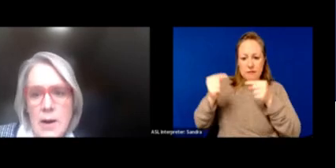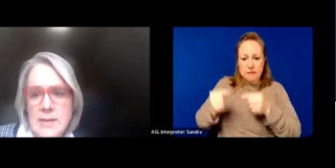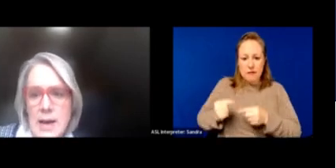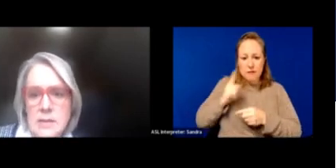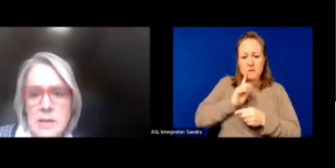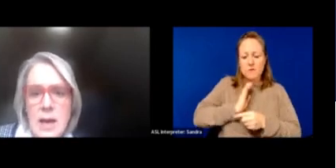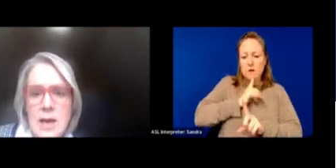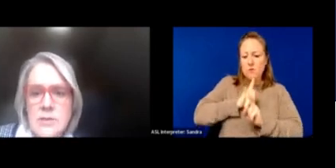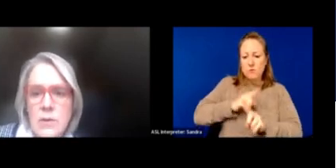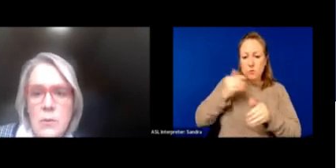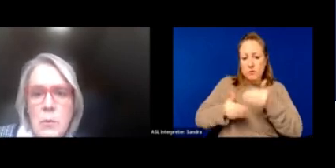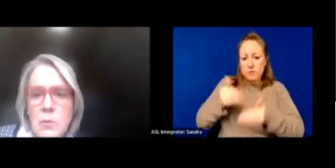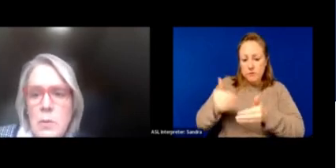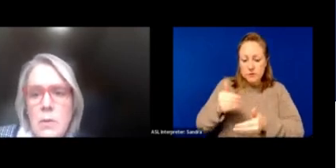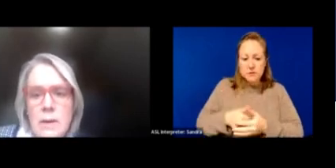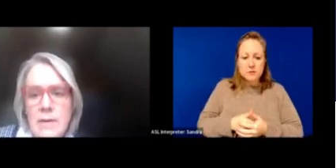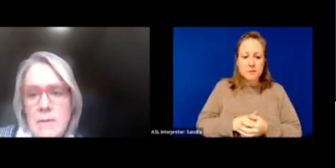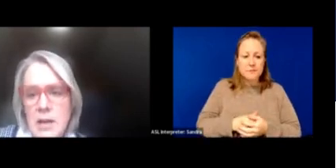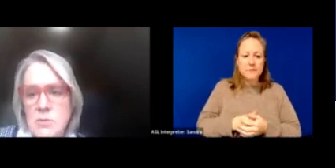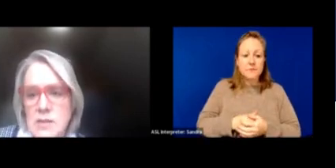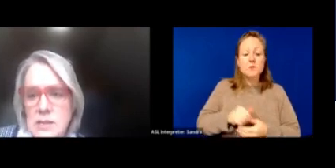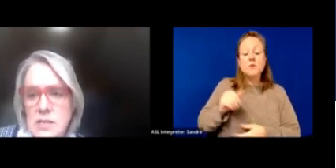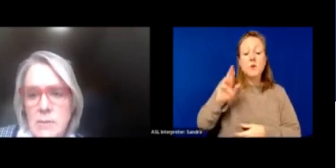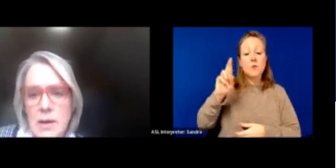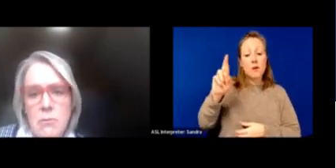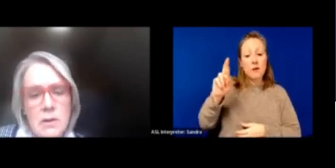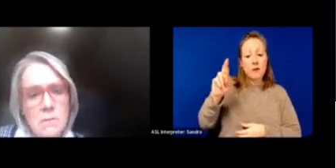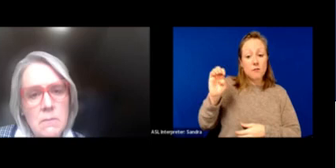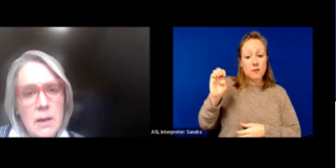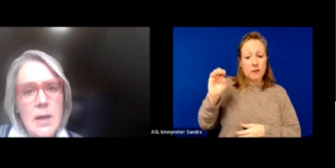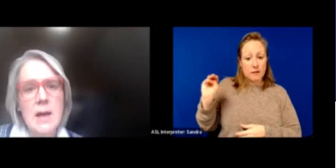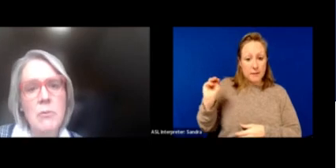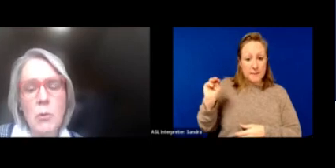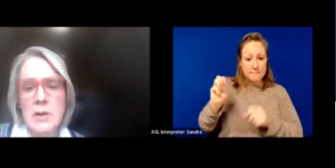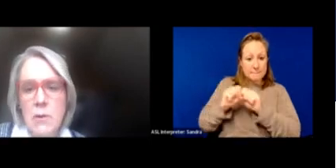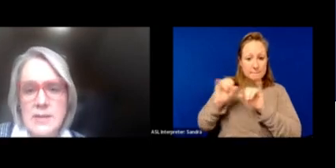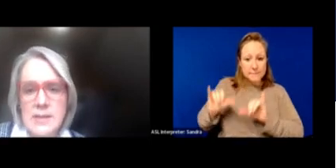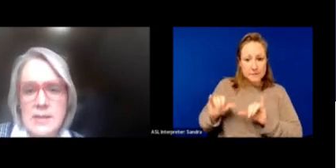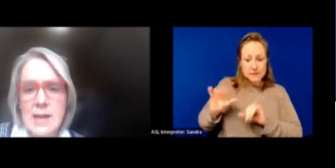process. And so the reportable event management system and properly reporting processes